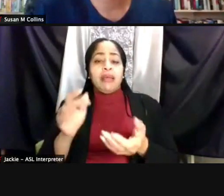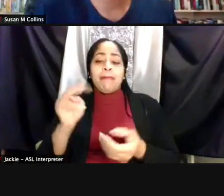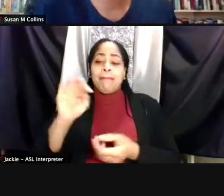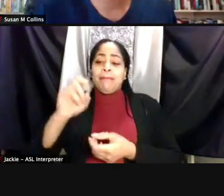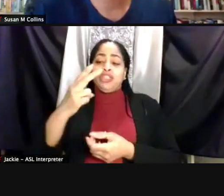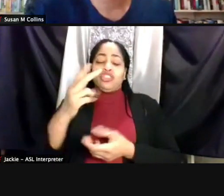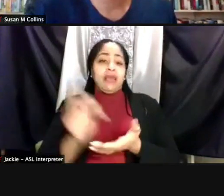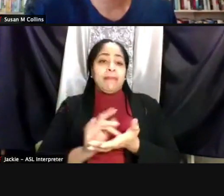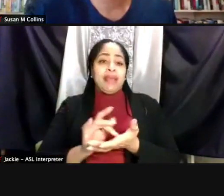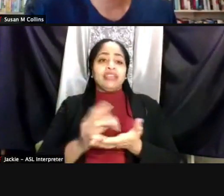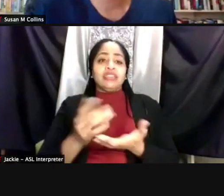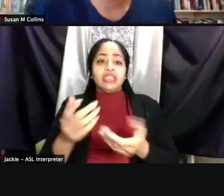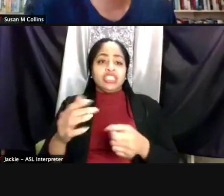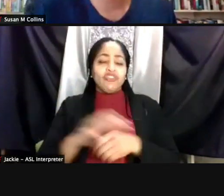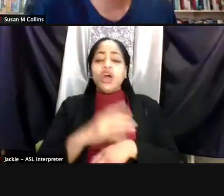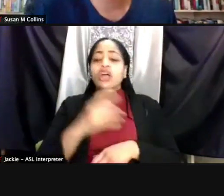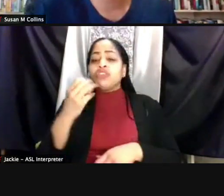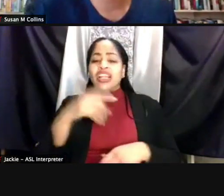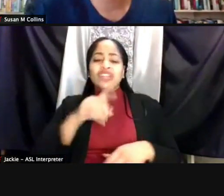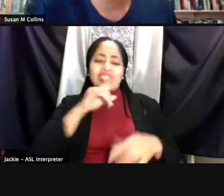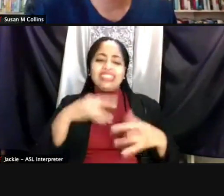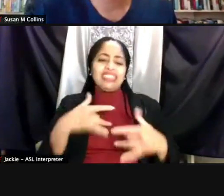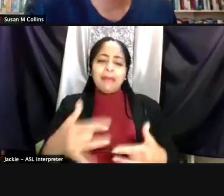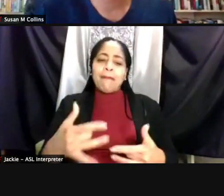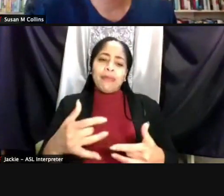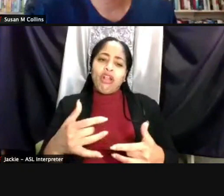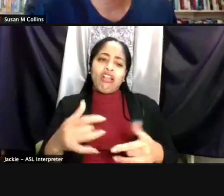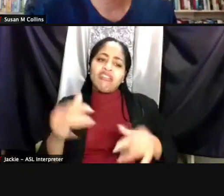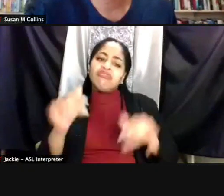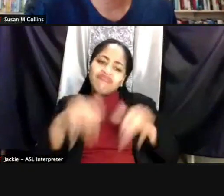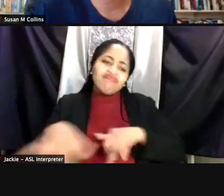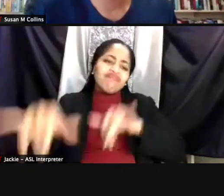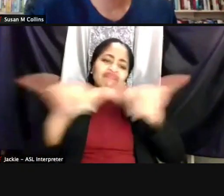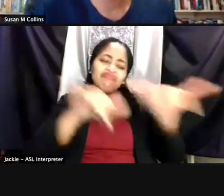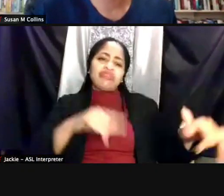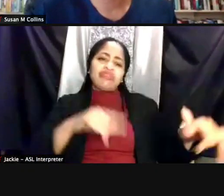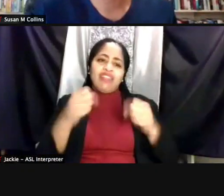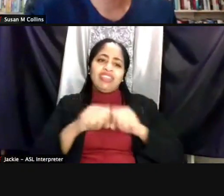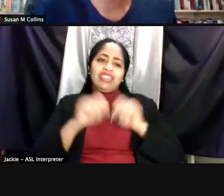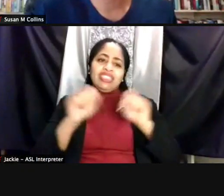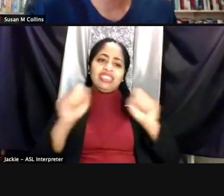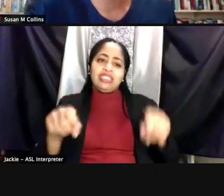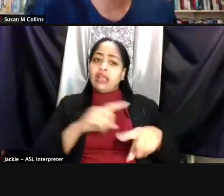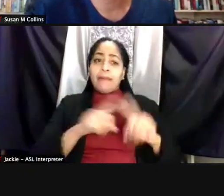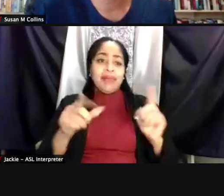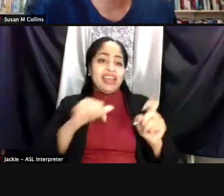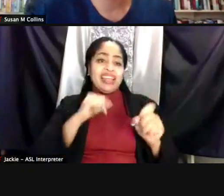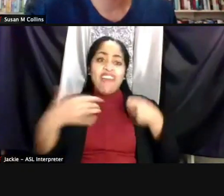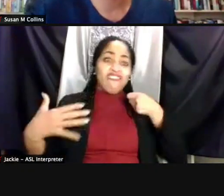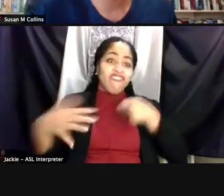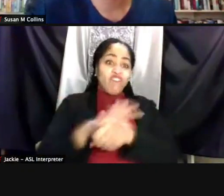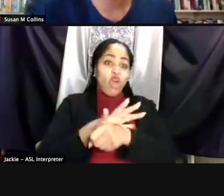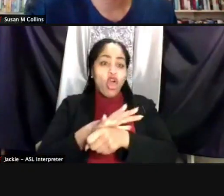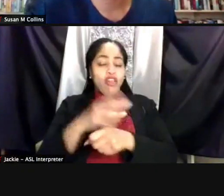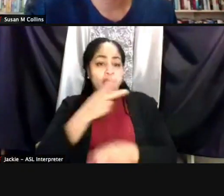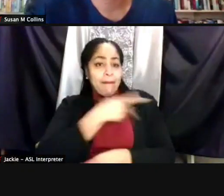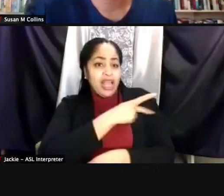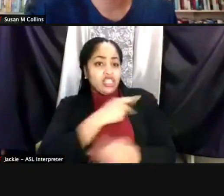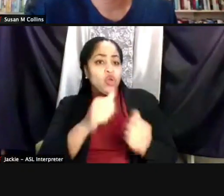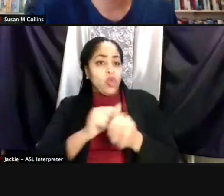which is pretty typical for our health system, but thankfully it's not overwhelmed with patients who have COVID. And I think that was a concern we've had